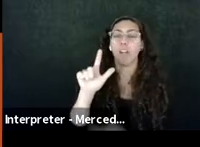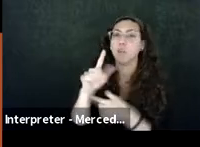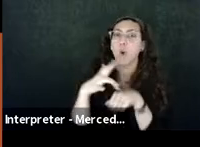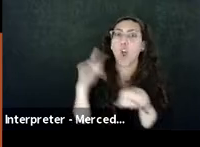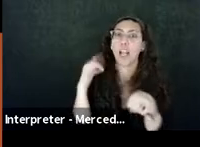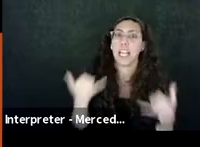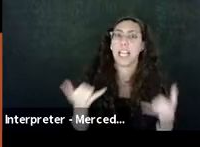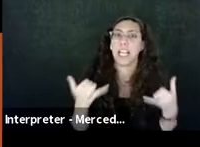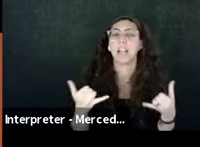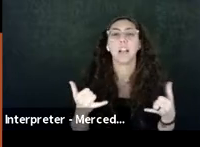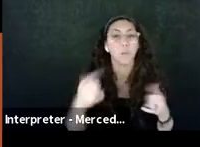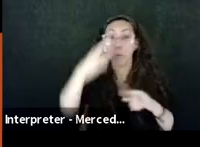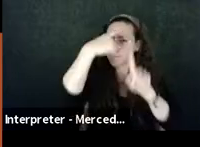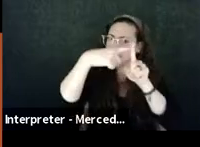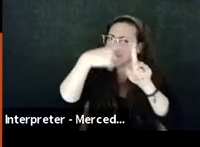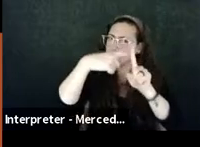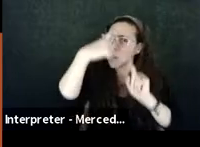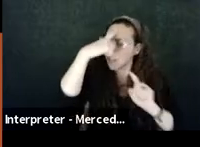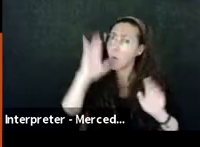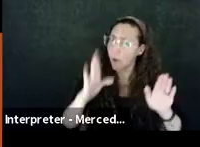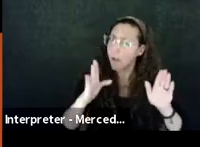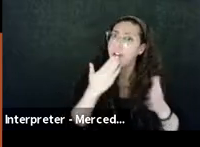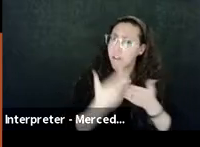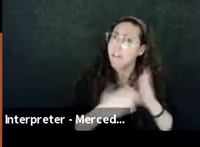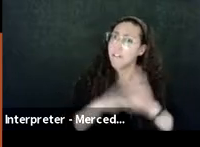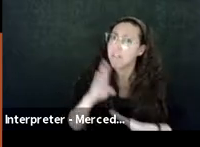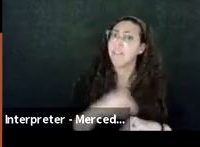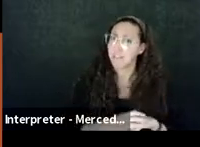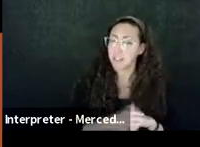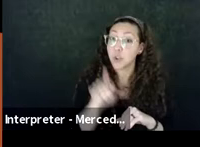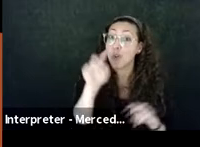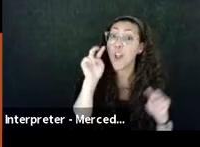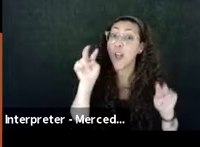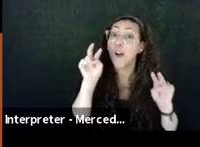Natalie Chavez: But we're optimistic. And so what you can look forward to is, as you hear more about hope.